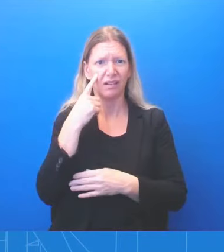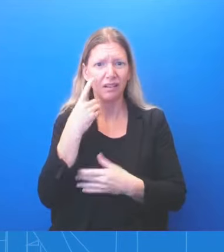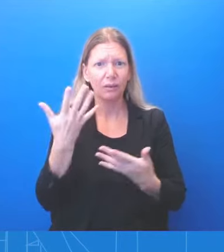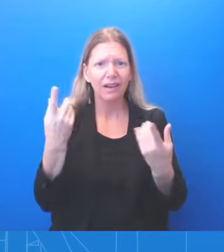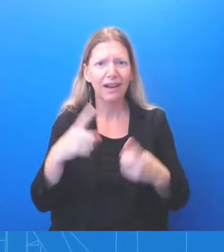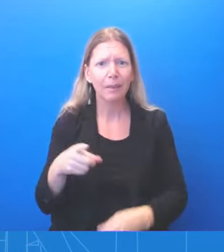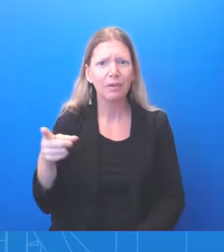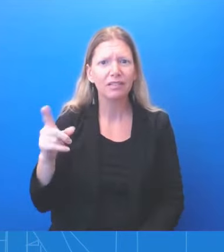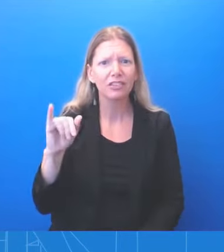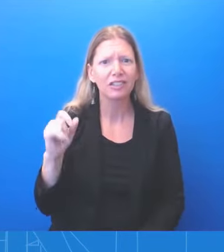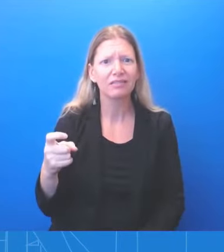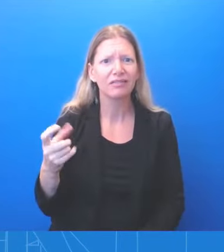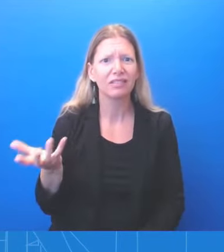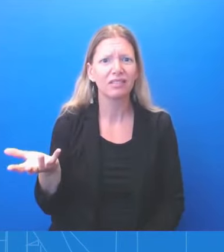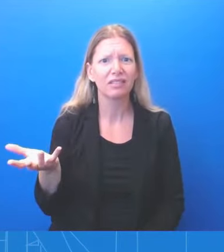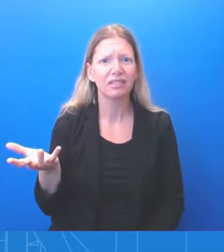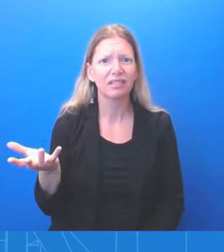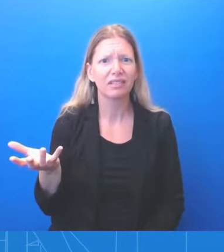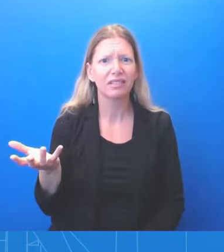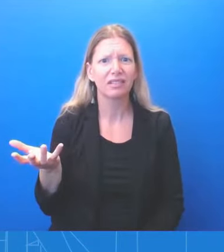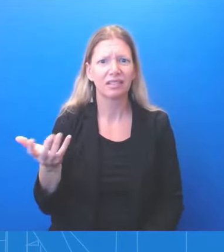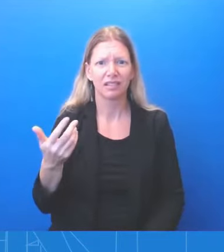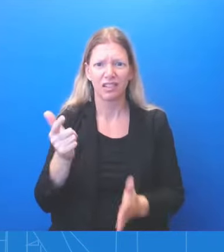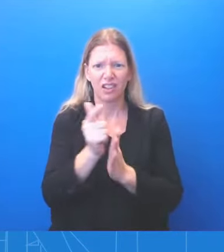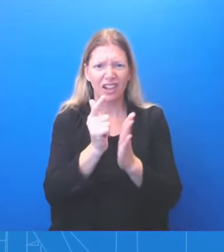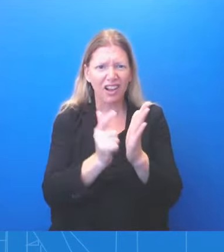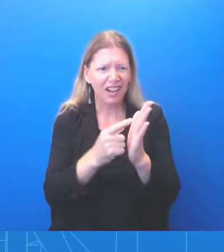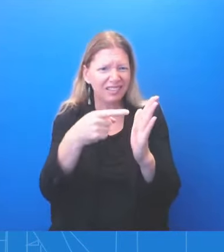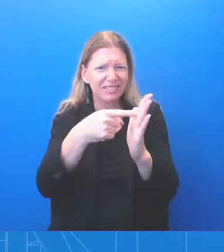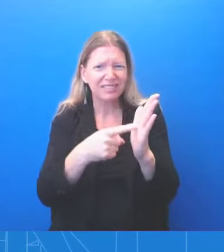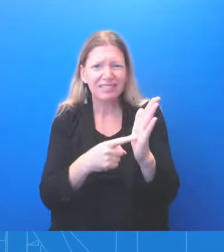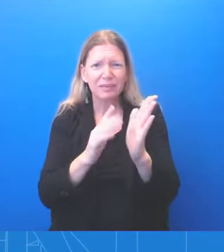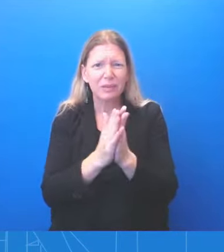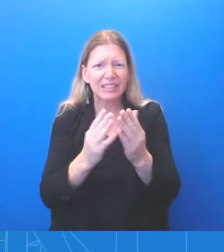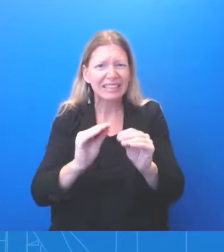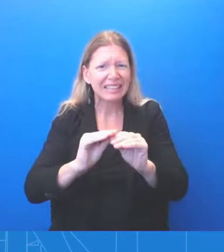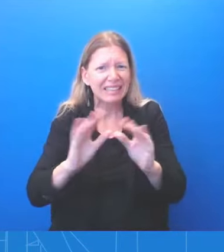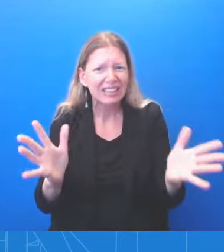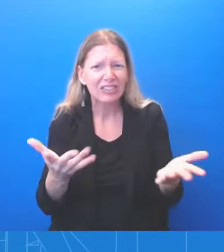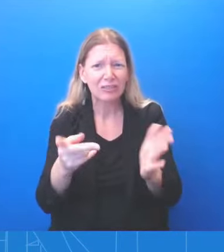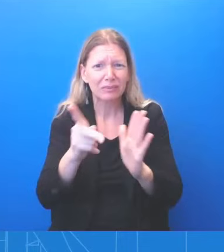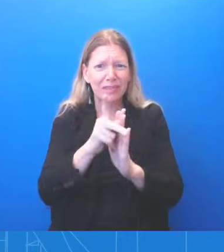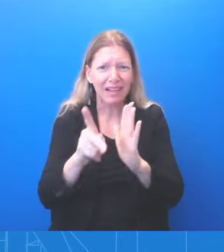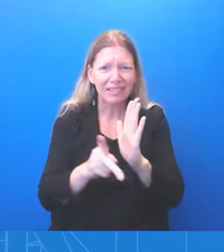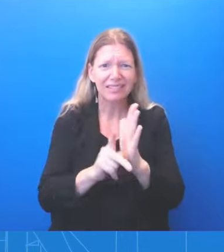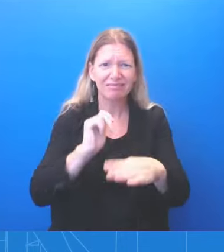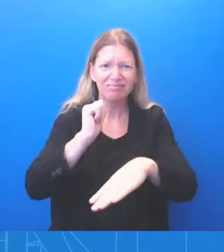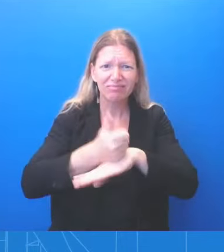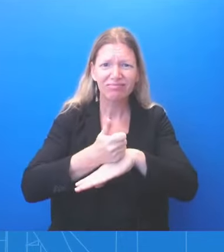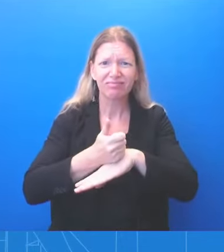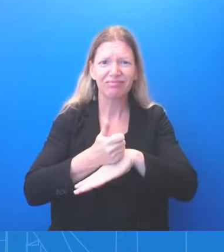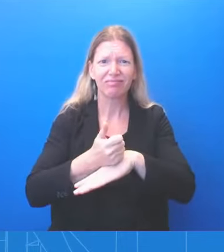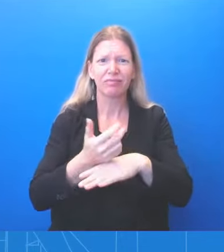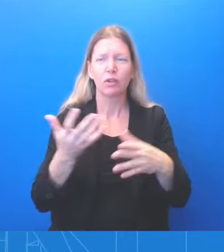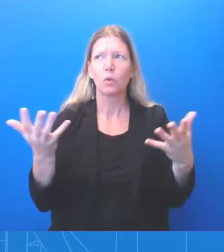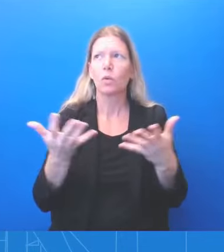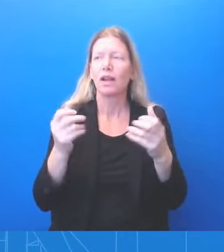We've got laws on the books, policies, et cetera. What can this administration do to quell the hate